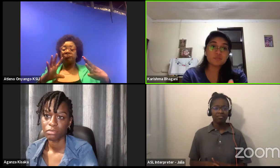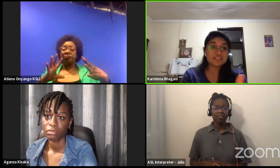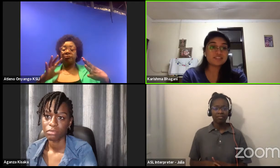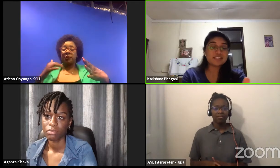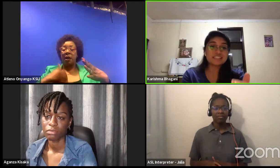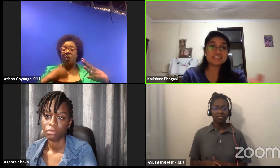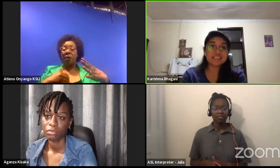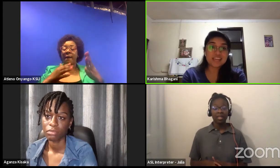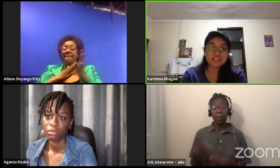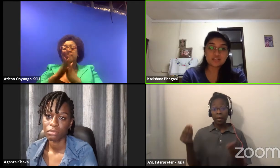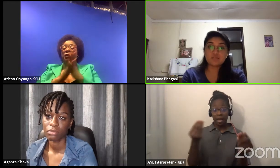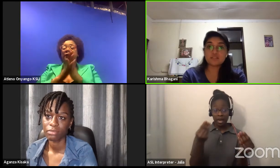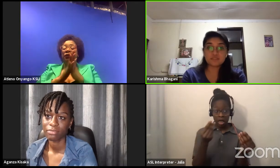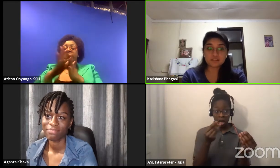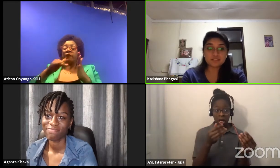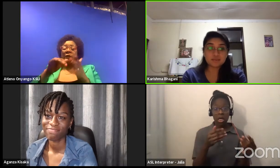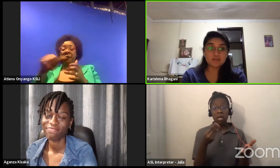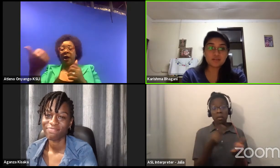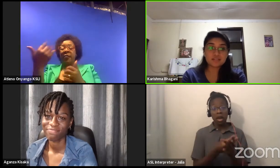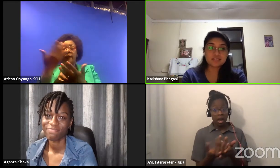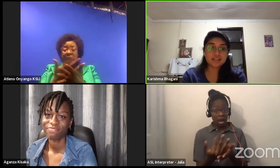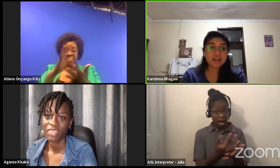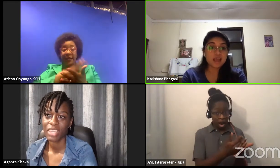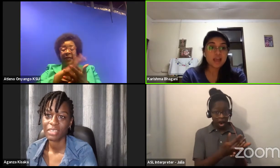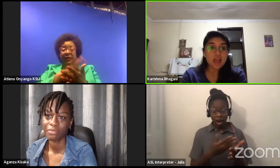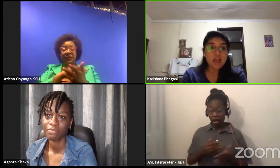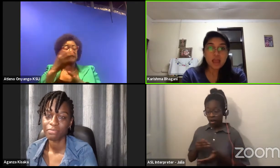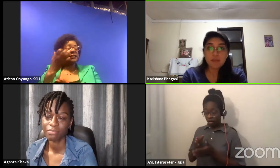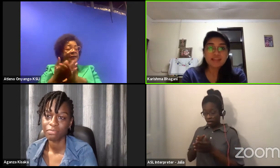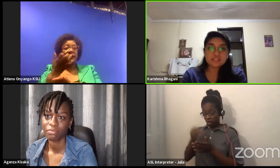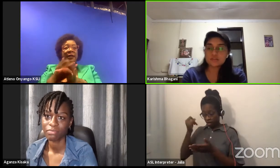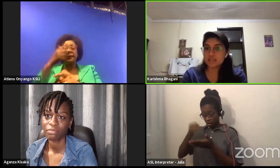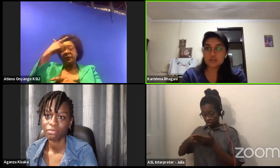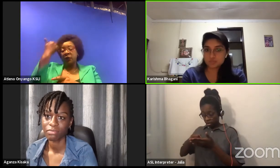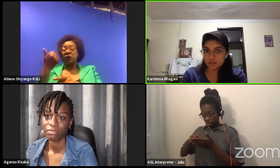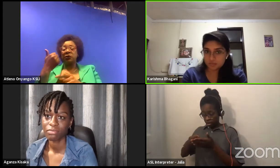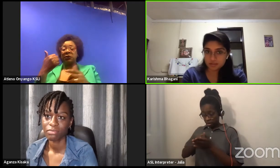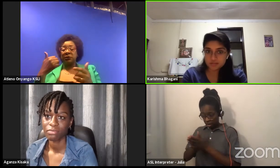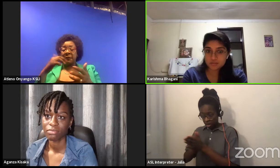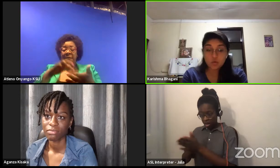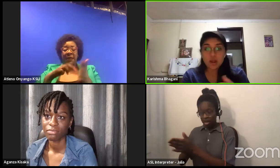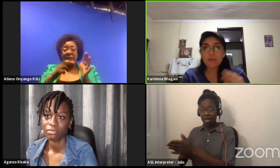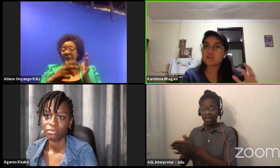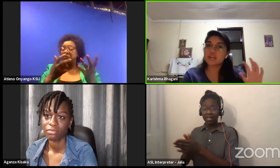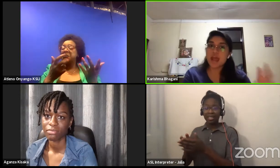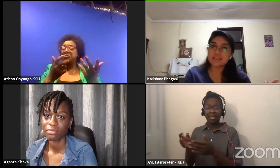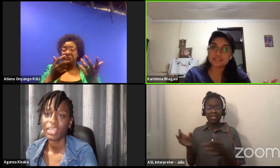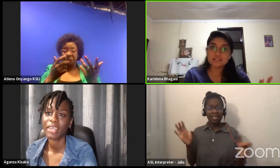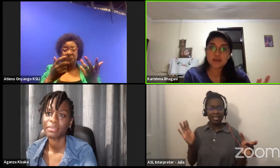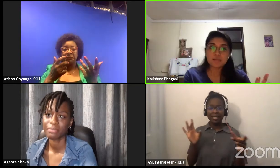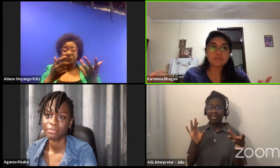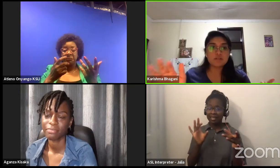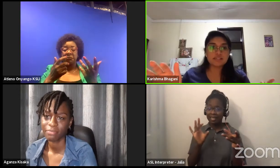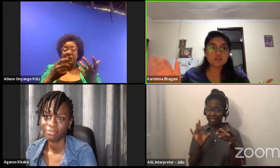from materialistic gain is so difficult because it's like, I'm acting because I need to pay the bills or I'm actually an actor, but I'm directing